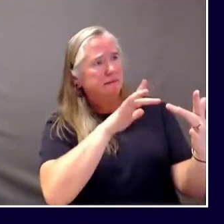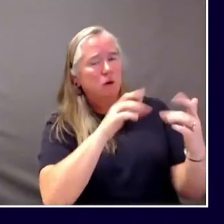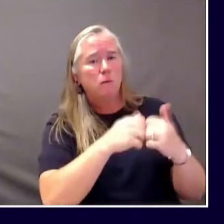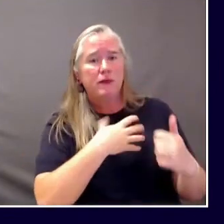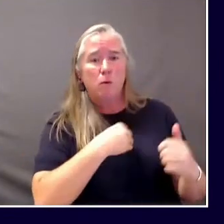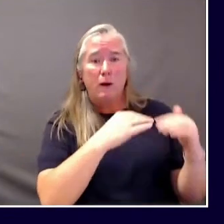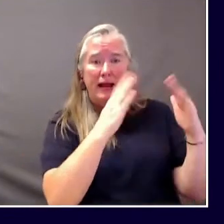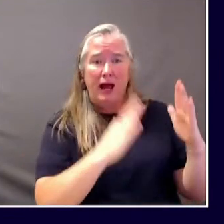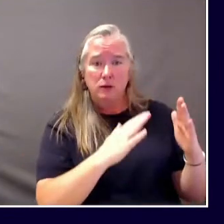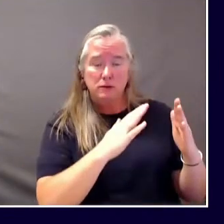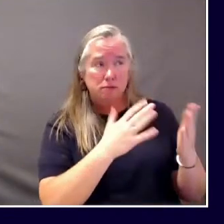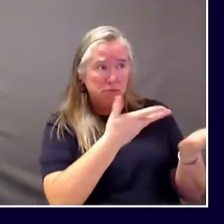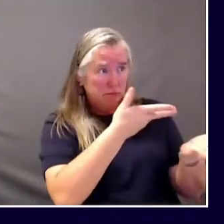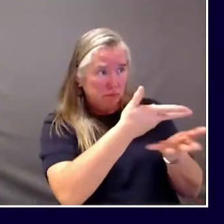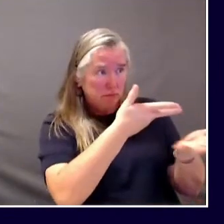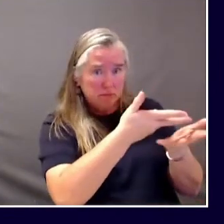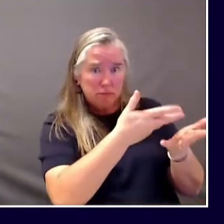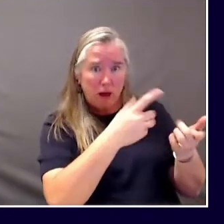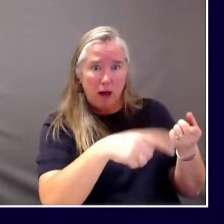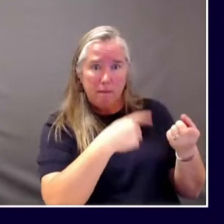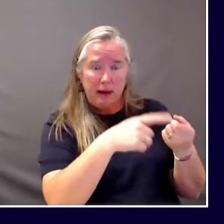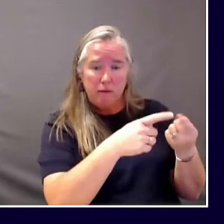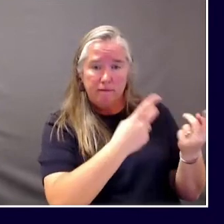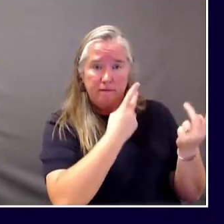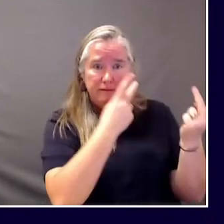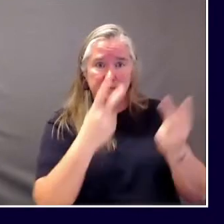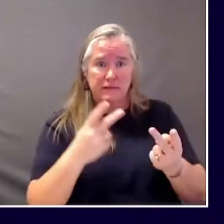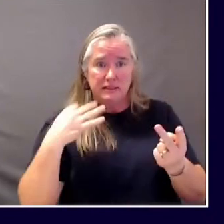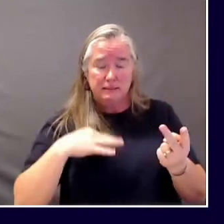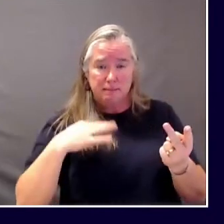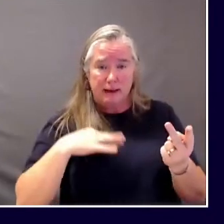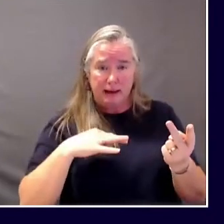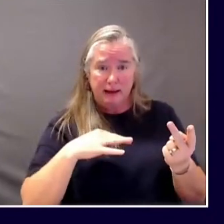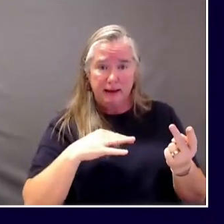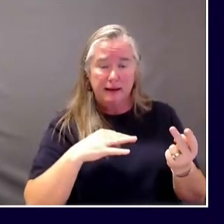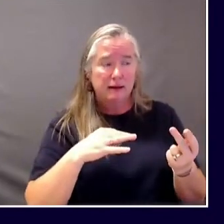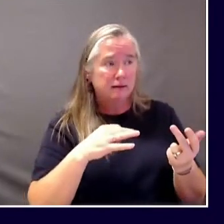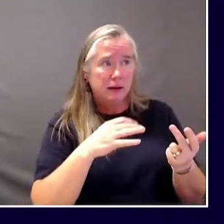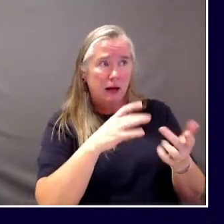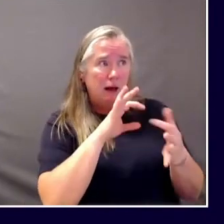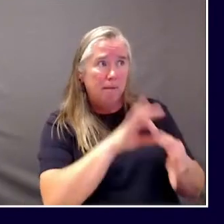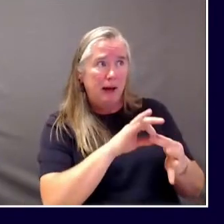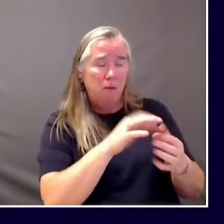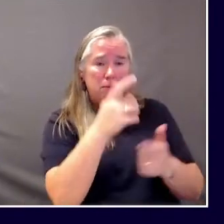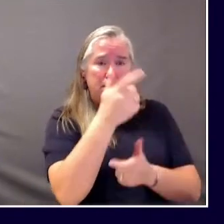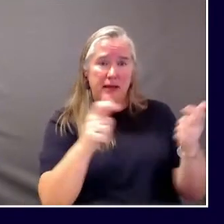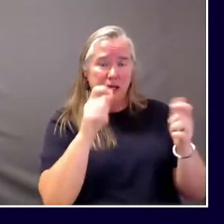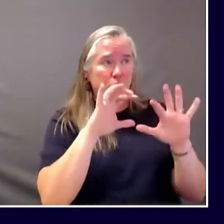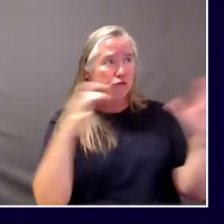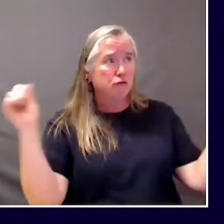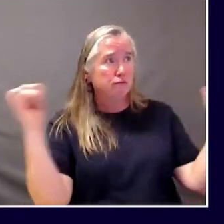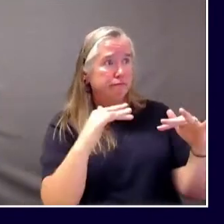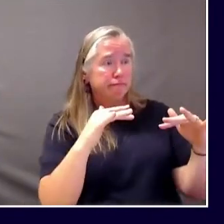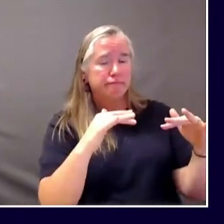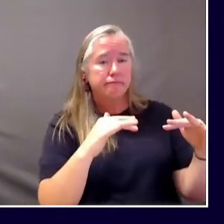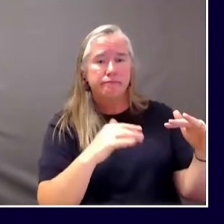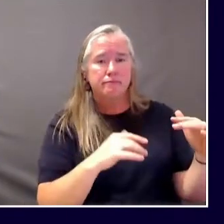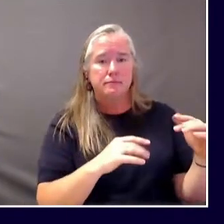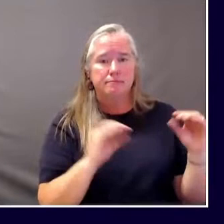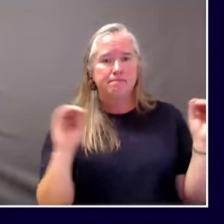discuss with us what the